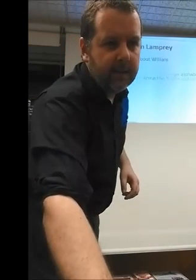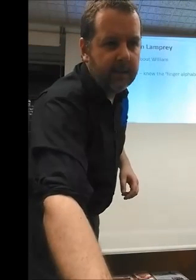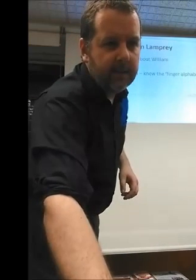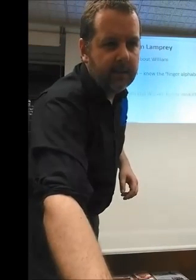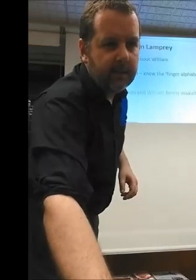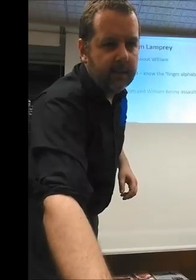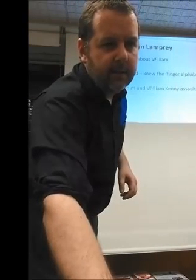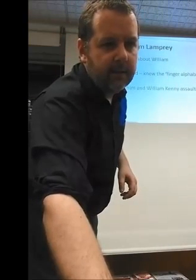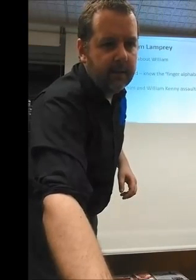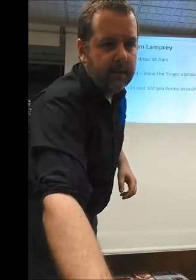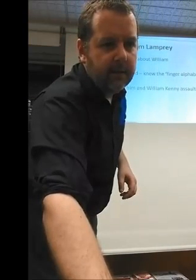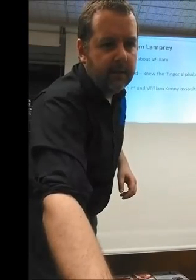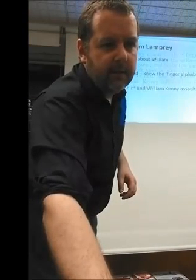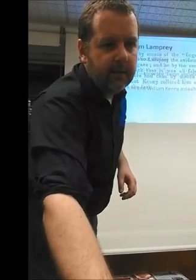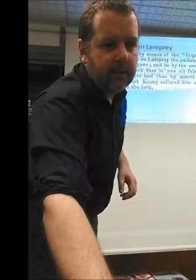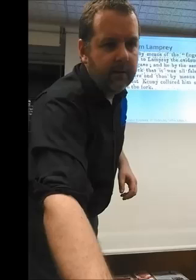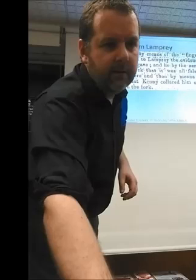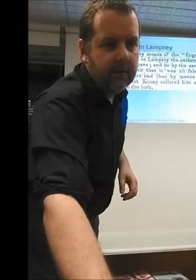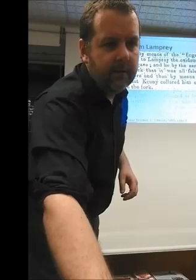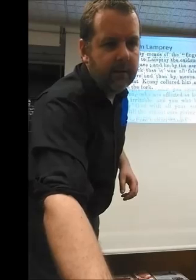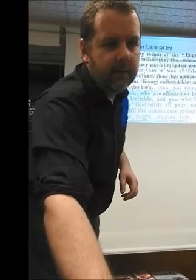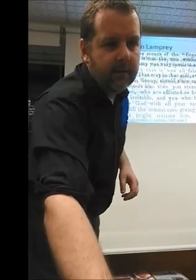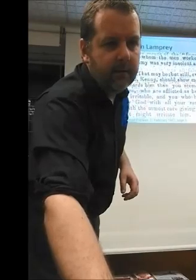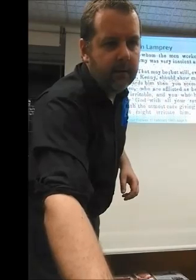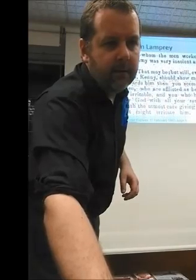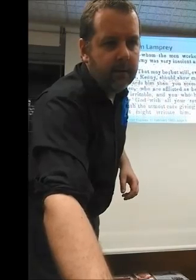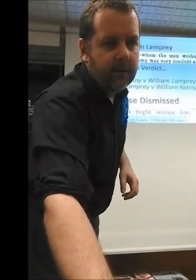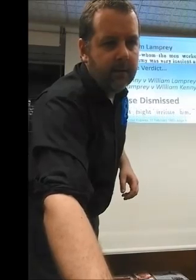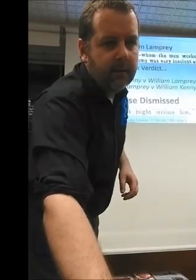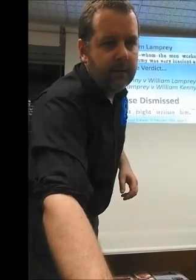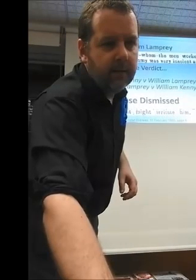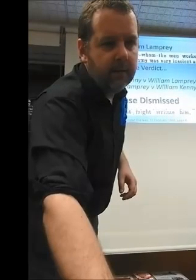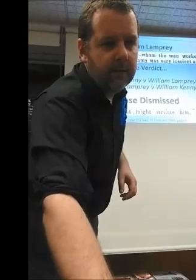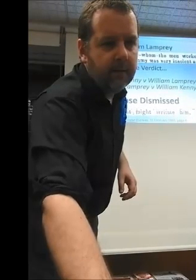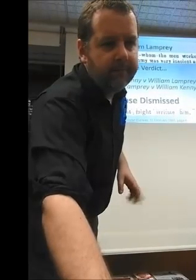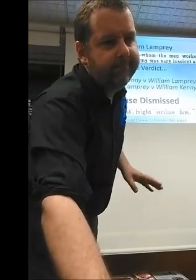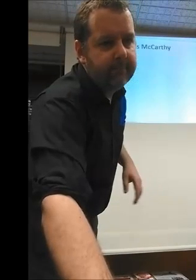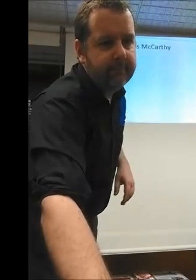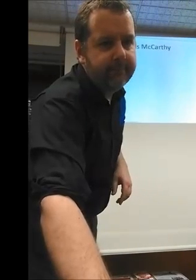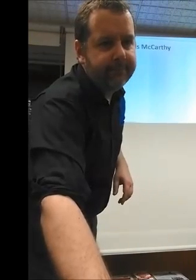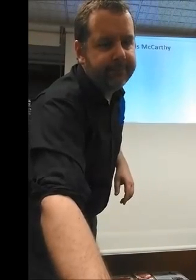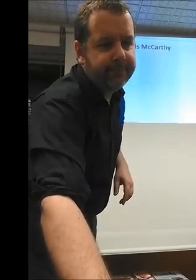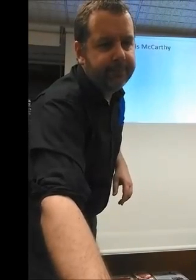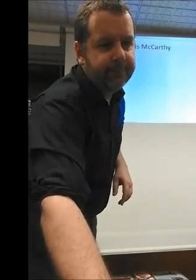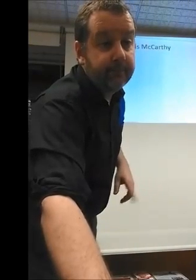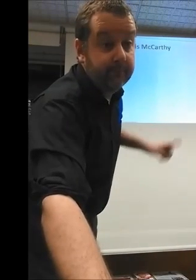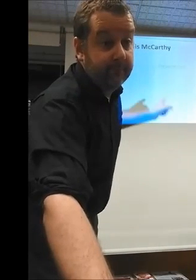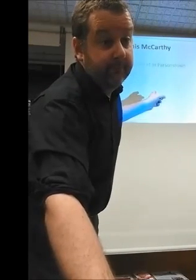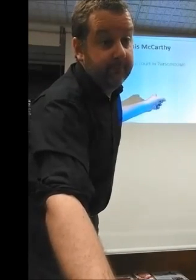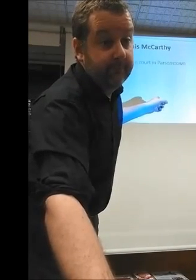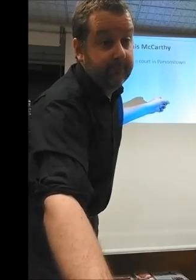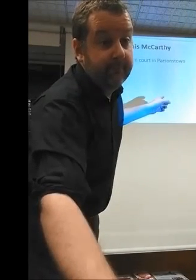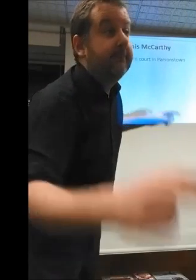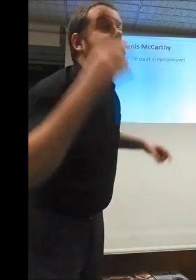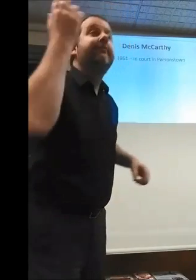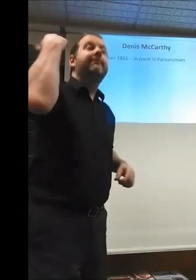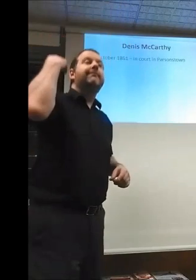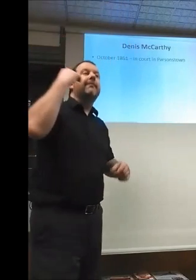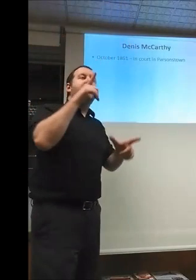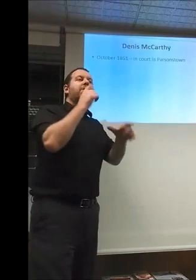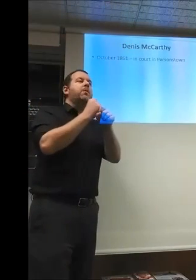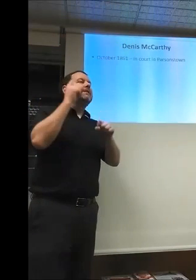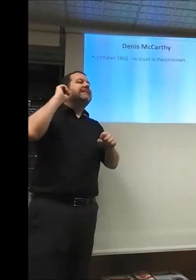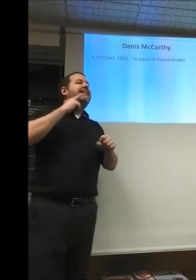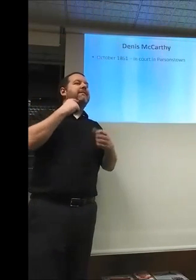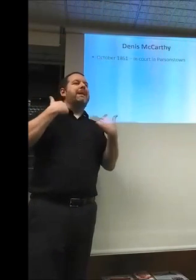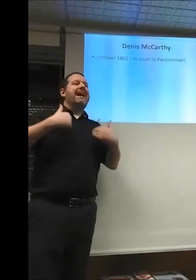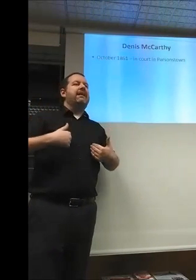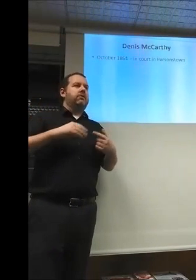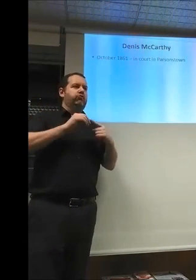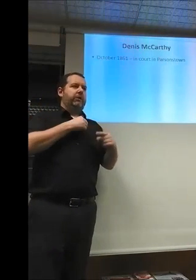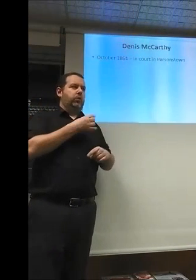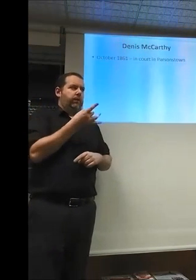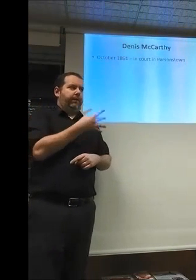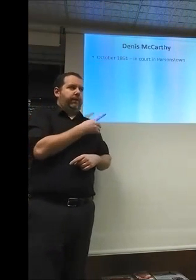So eight times, there was a Deaf person accused of assault.